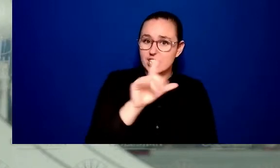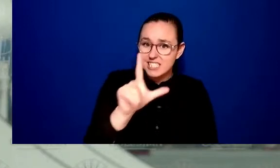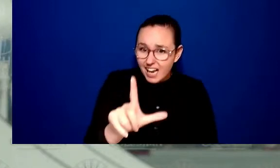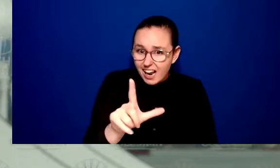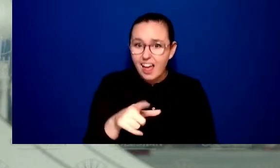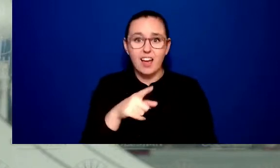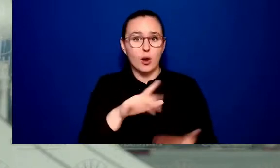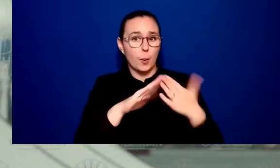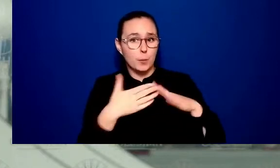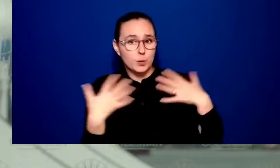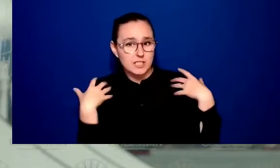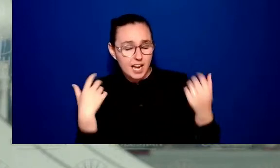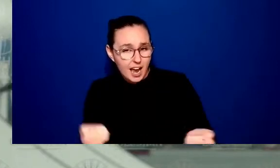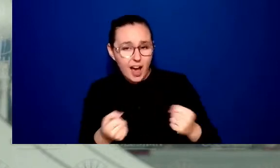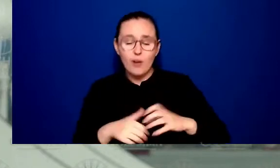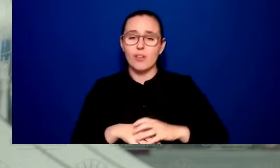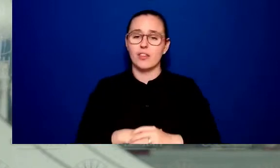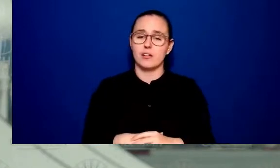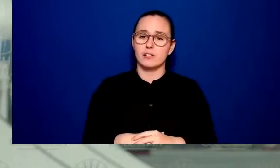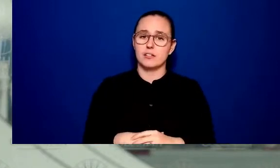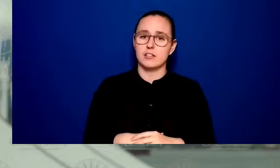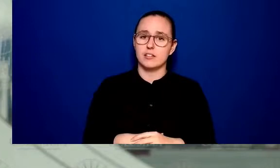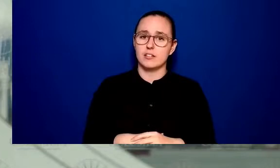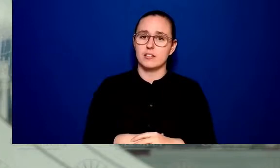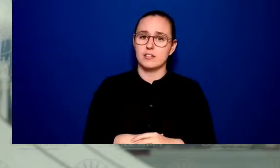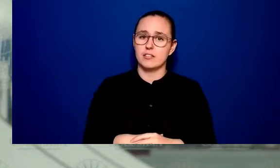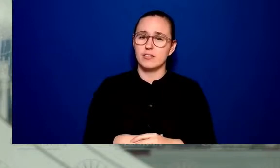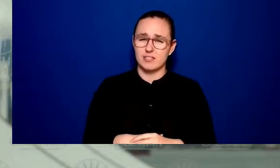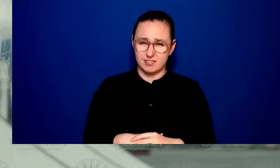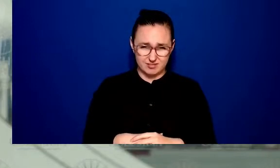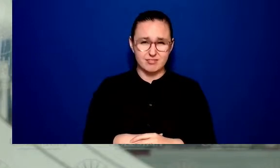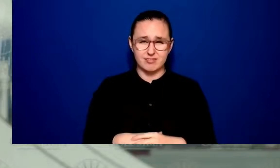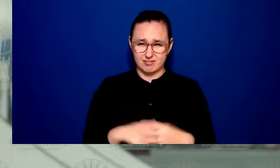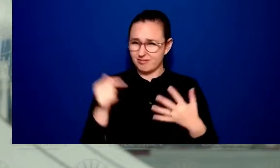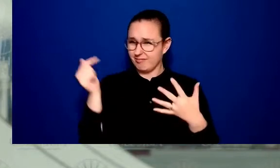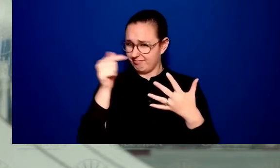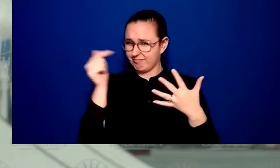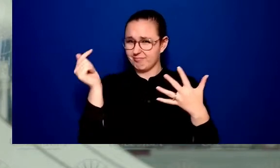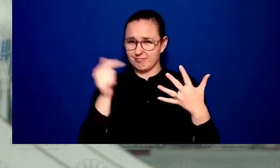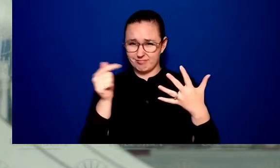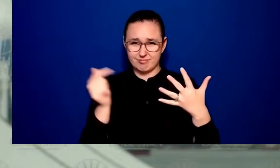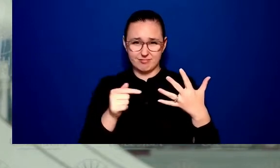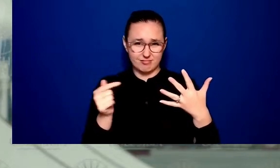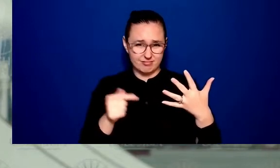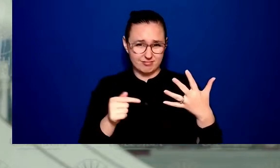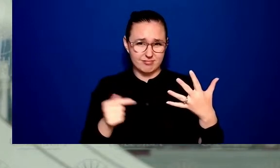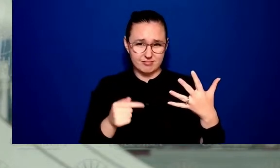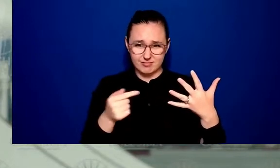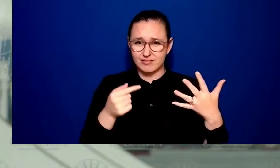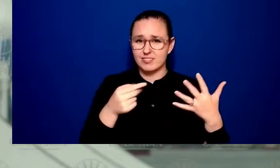Grand Isle, the Grand Ill Health Center at Rich Memorial Hospital in the Hazleton area Coast Mountain College in